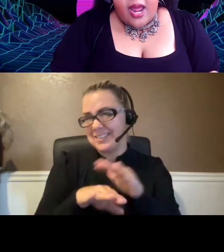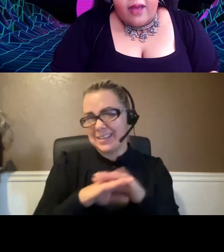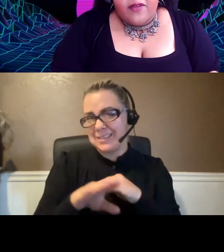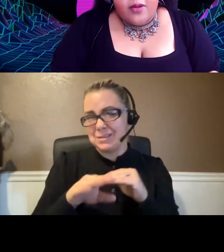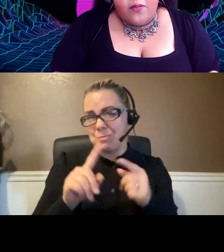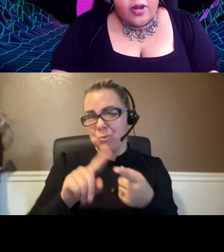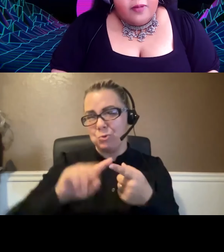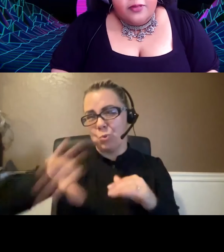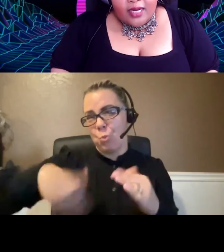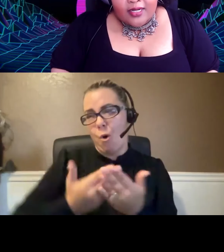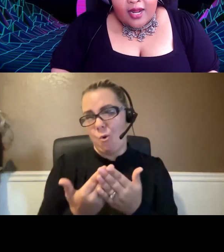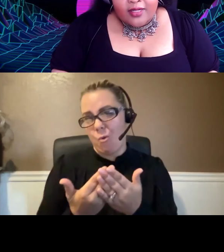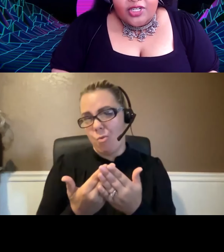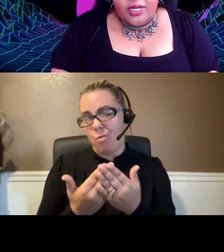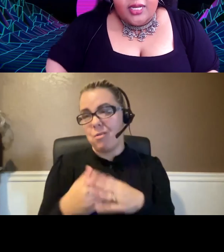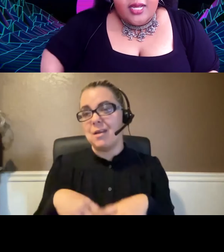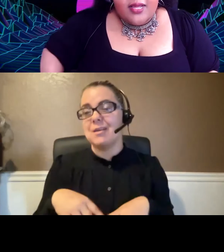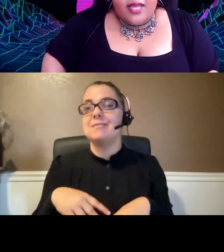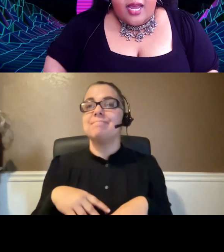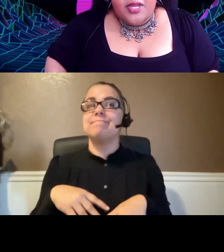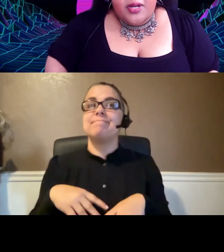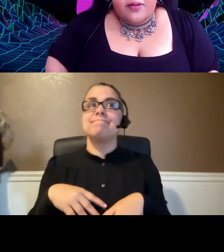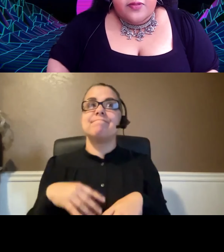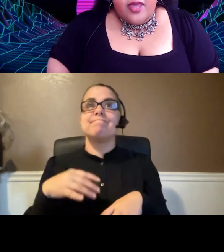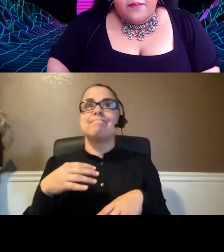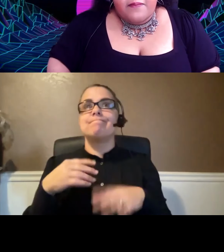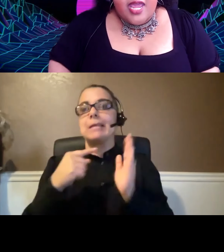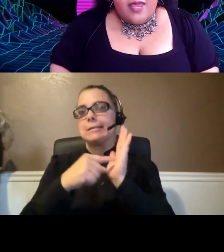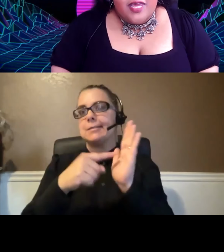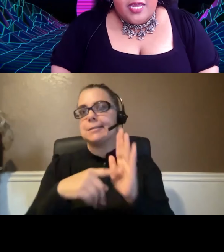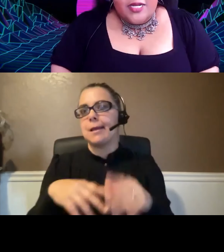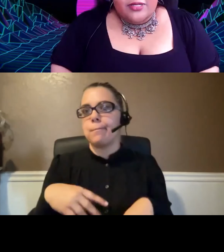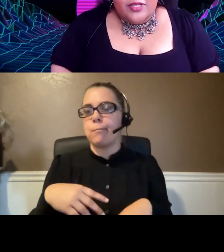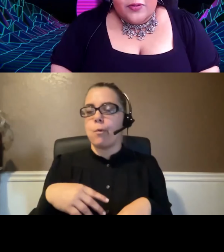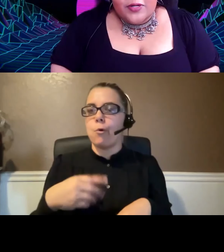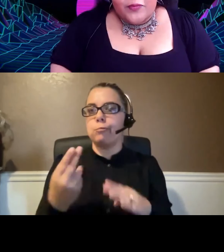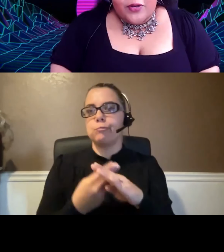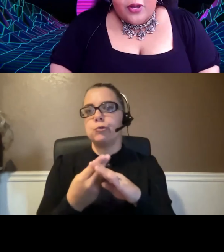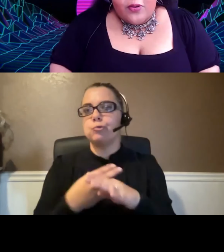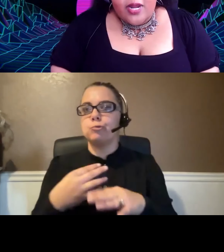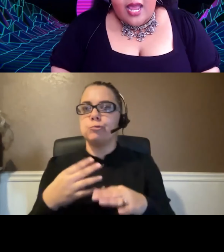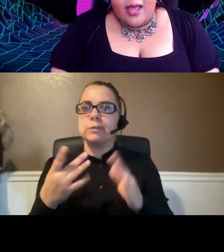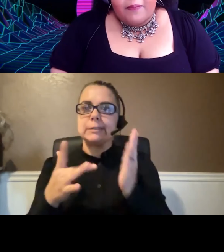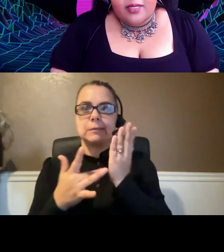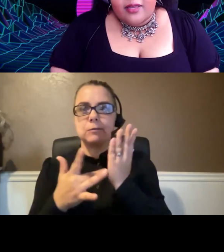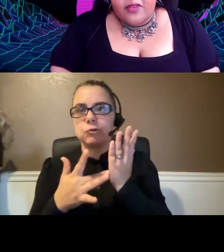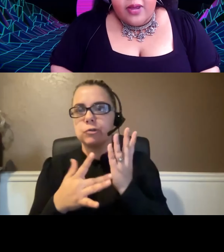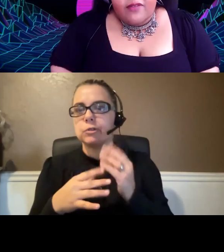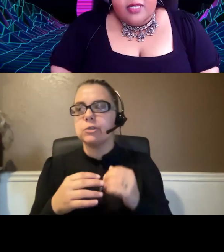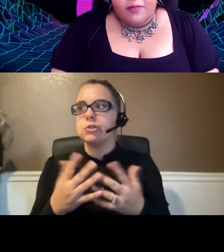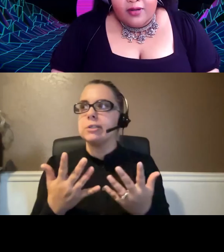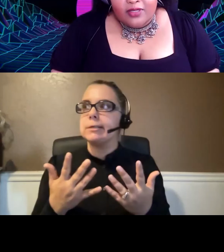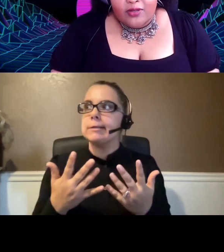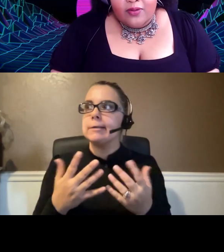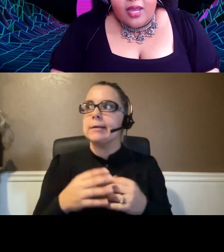having wearable technology that may be -- what happens if you have a smart suit